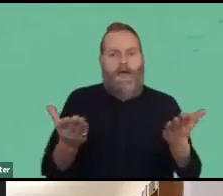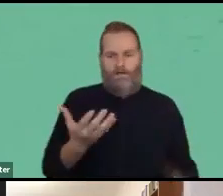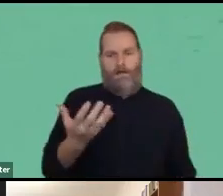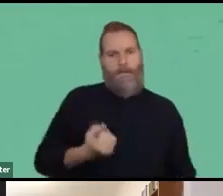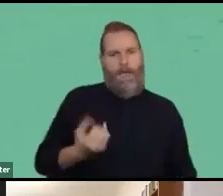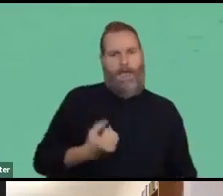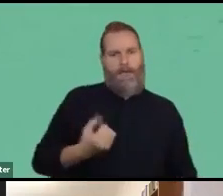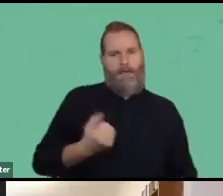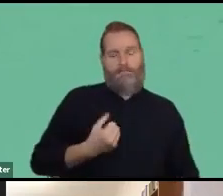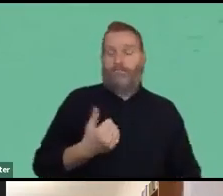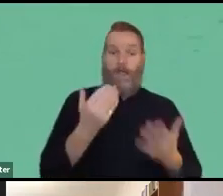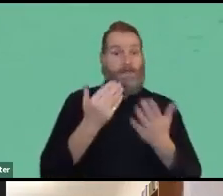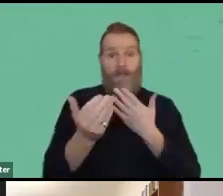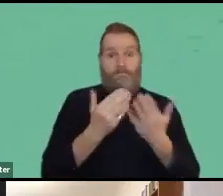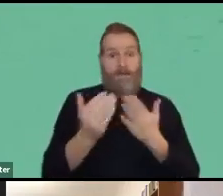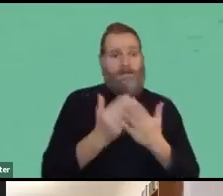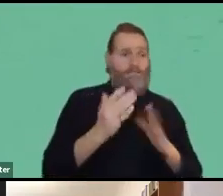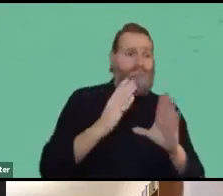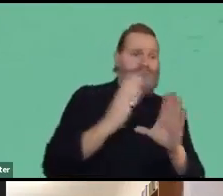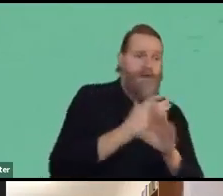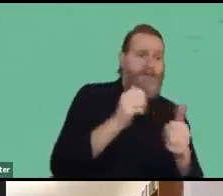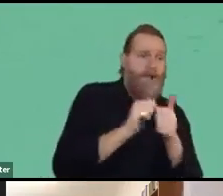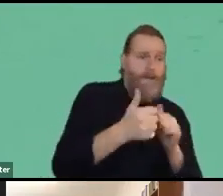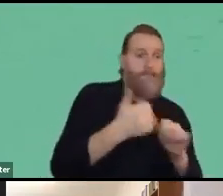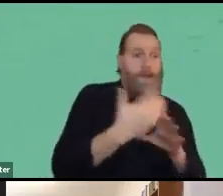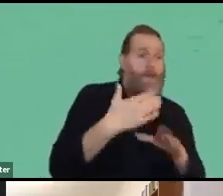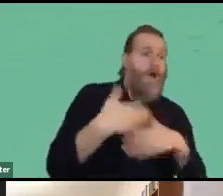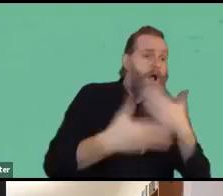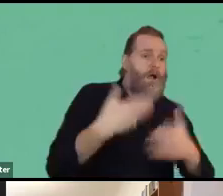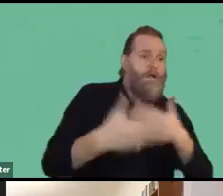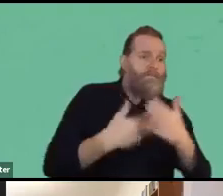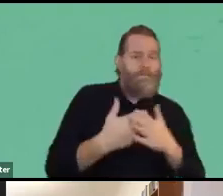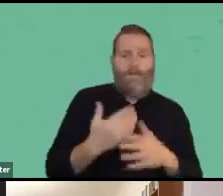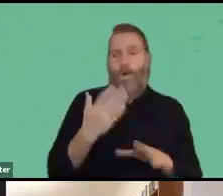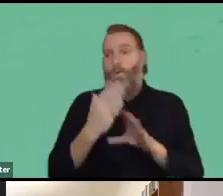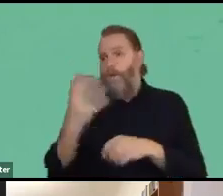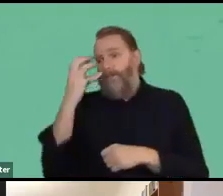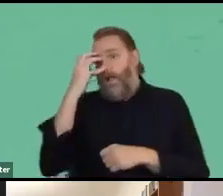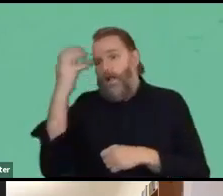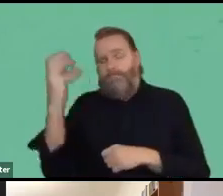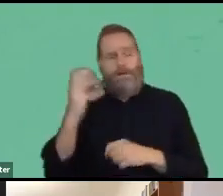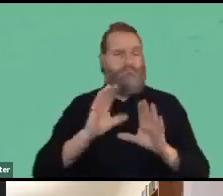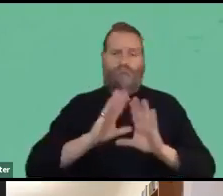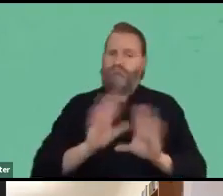public sector worker versus benefit claimant, but it's a campaign to ensure that we get everybody